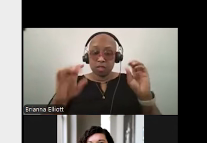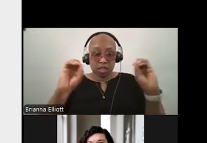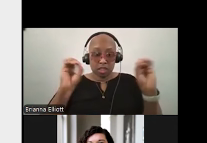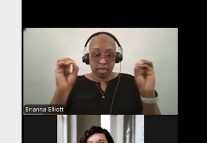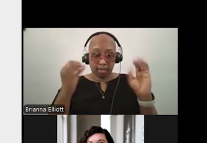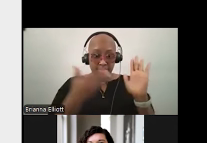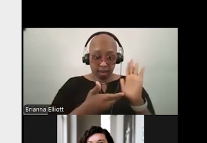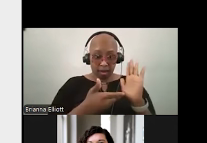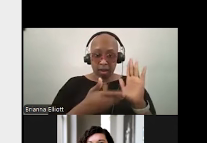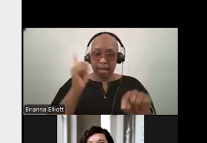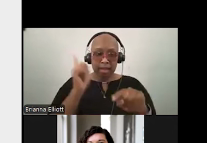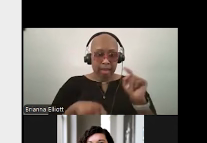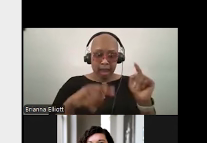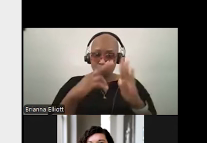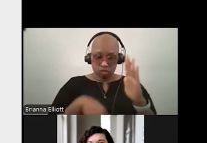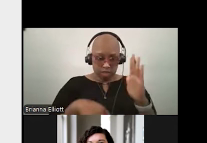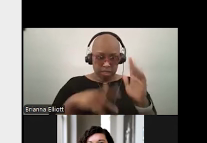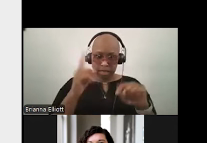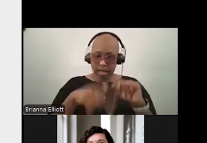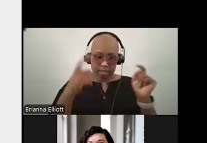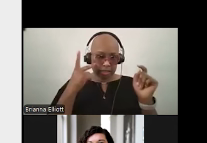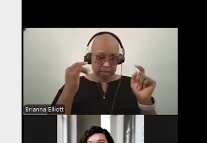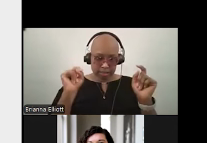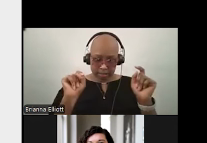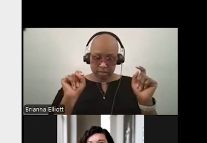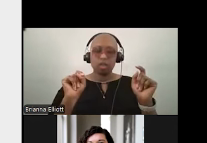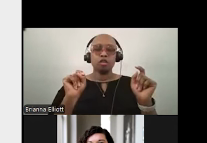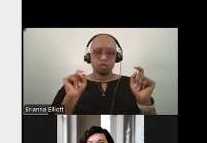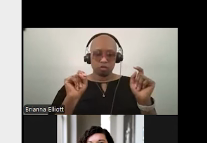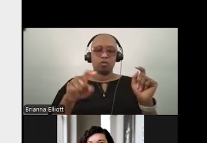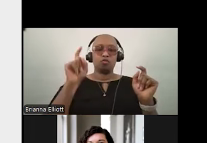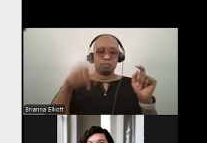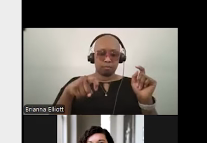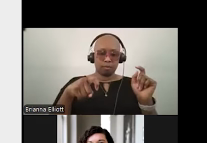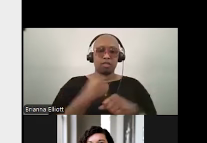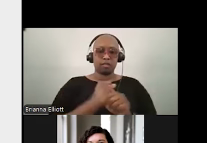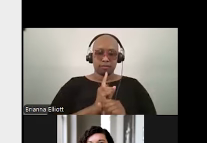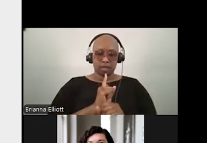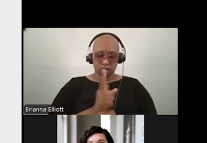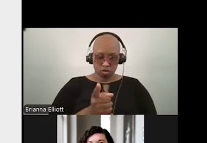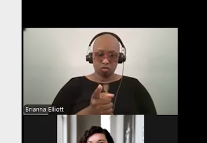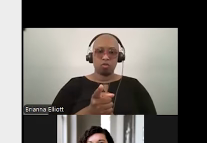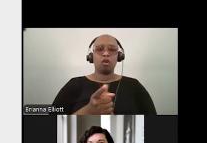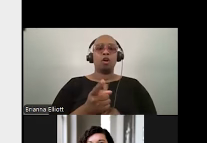read it can't see it so you have to make sure that imageonly PDFs are converted with OCR. They have